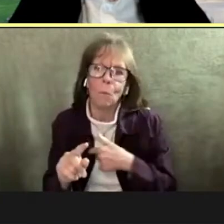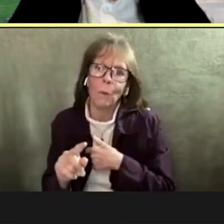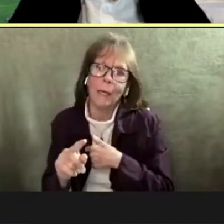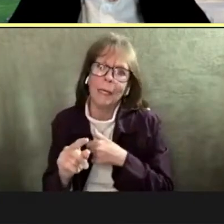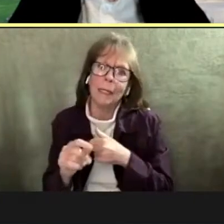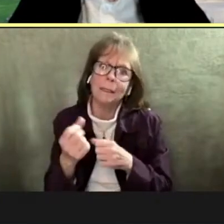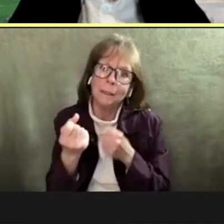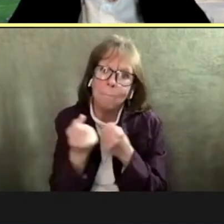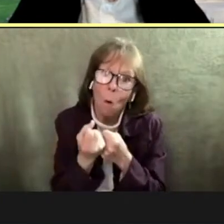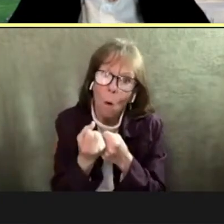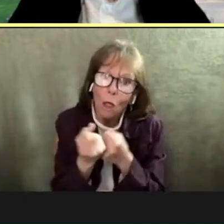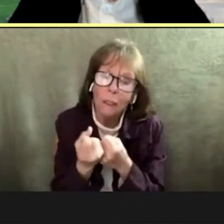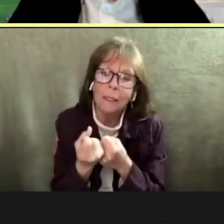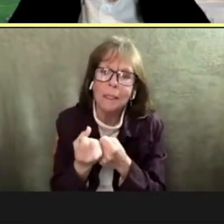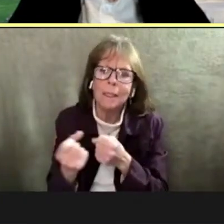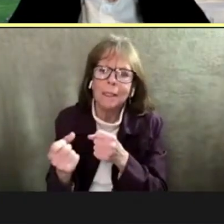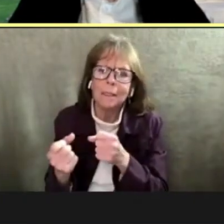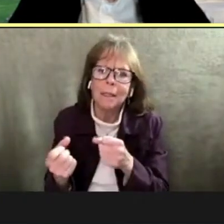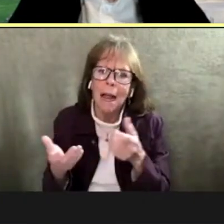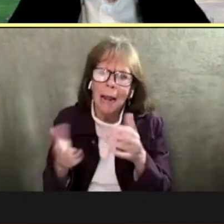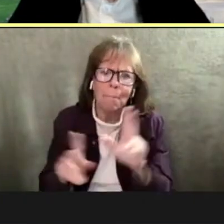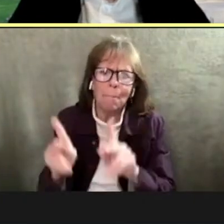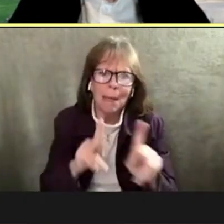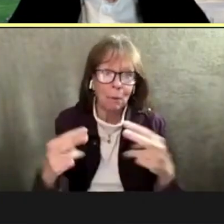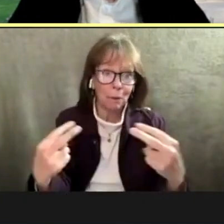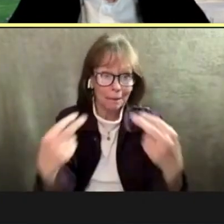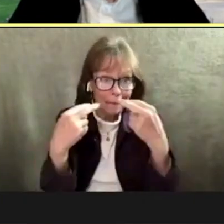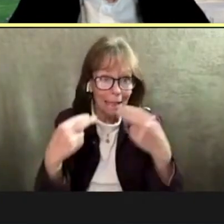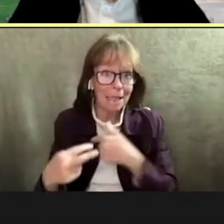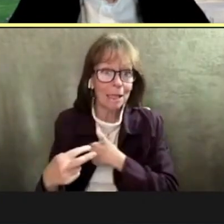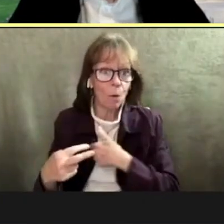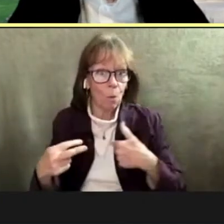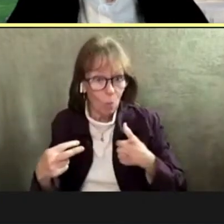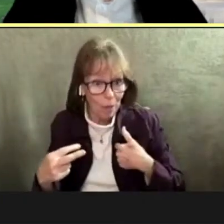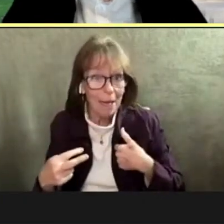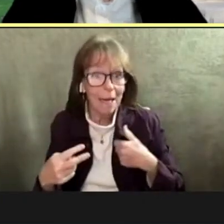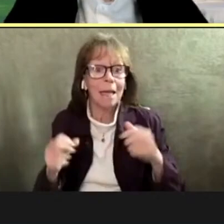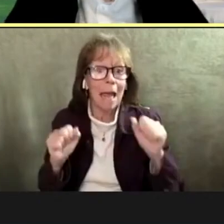And we are trying to let our visibility and existence inspire you and your